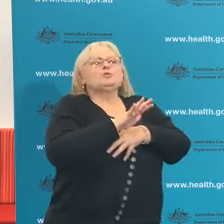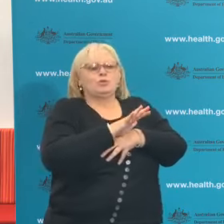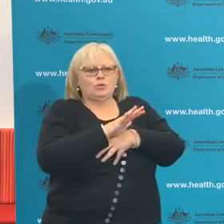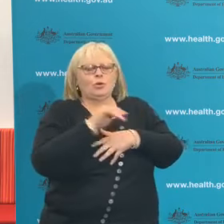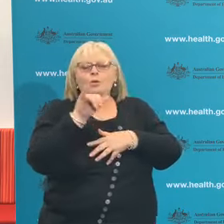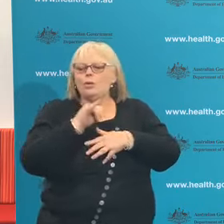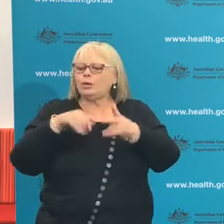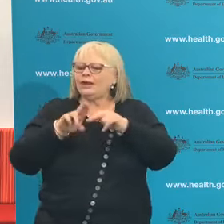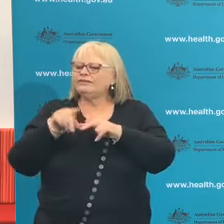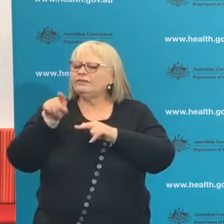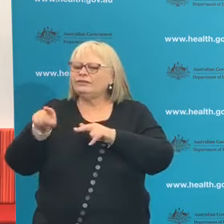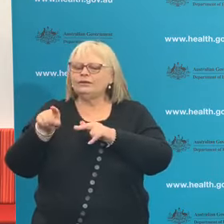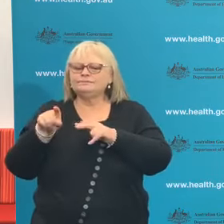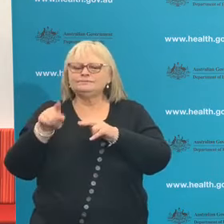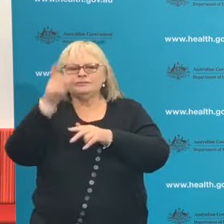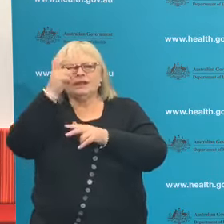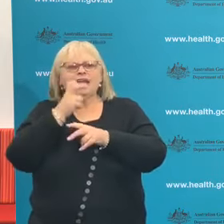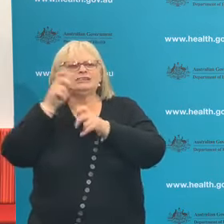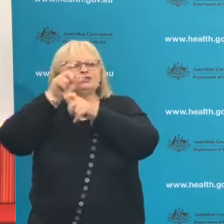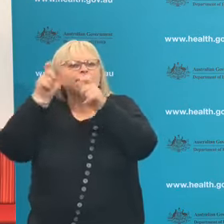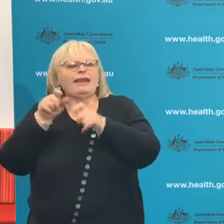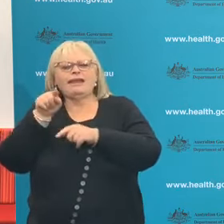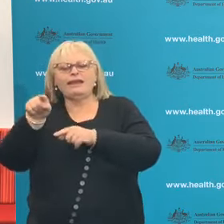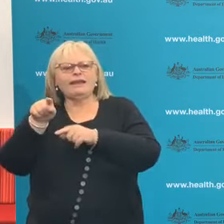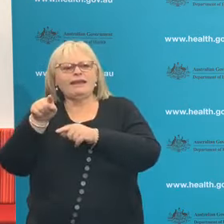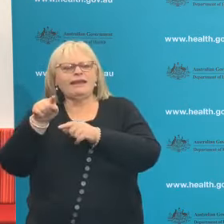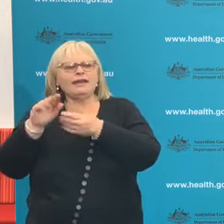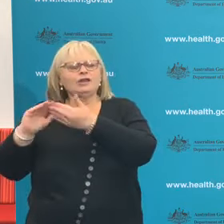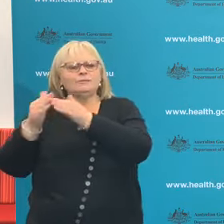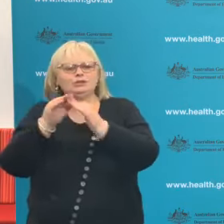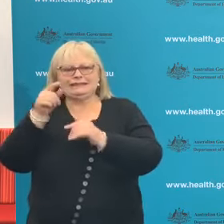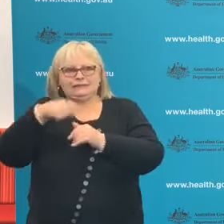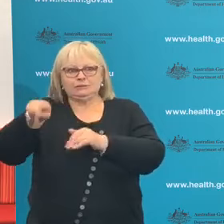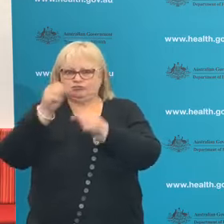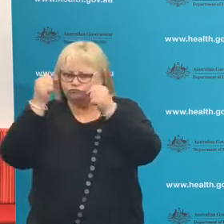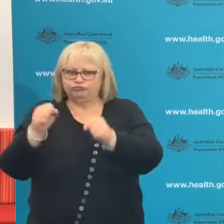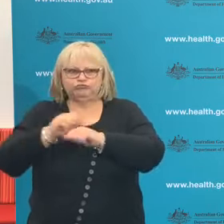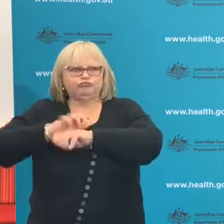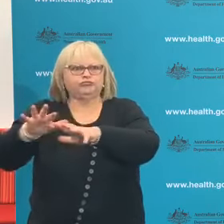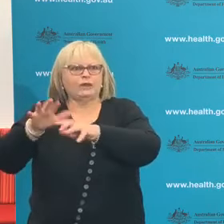community where there is a significant community outbreak, then it may be